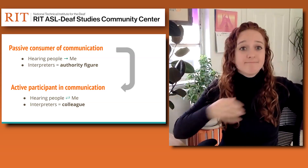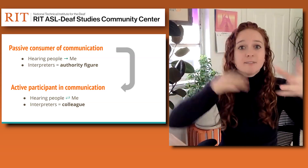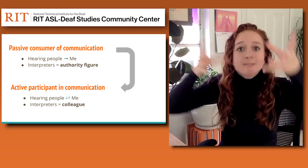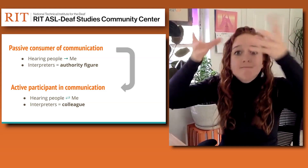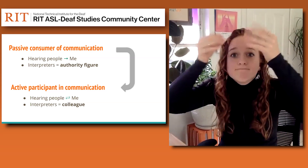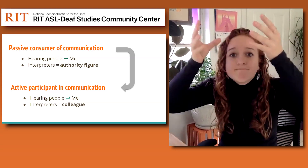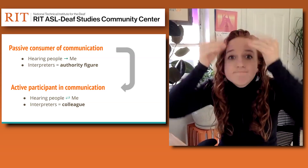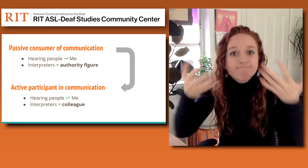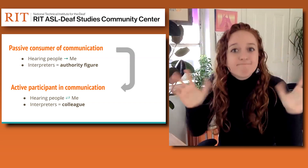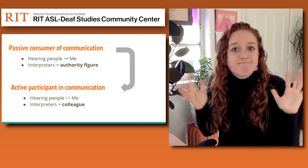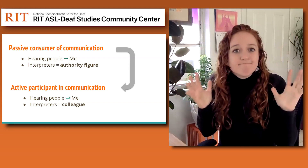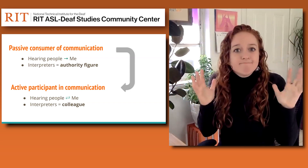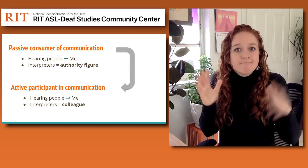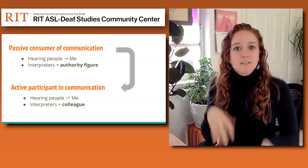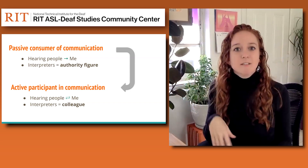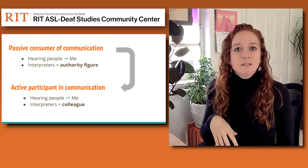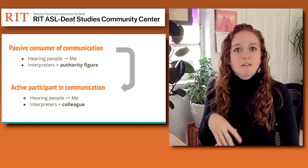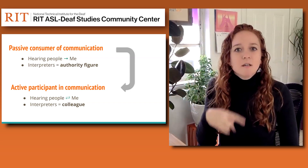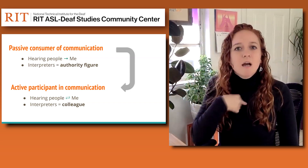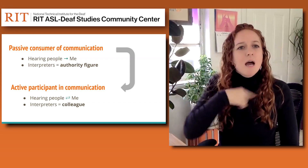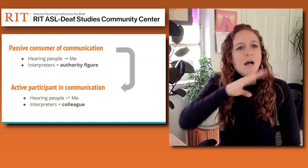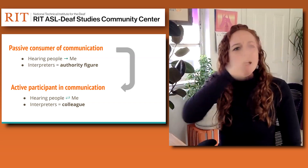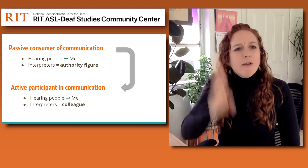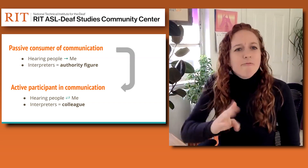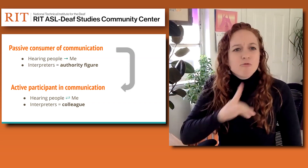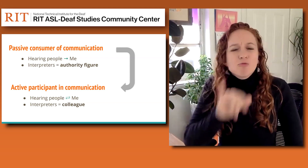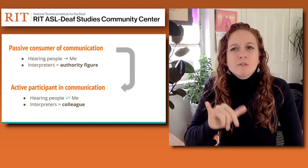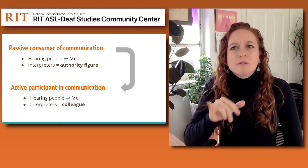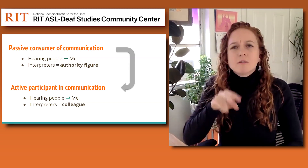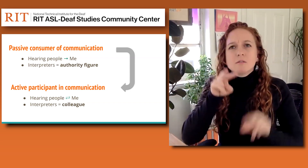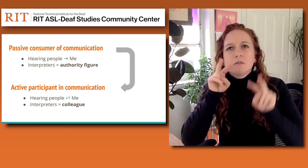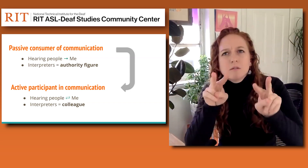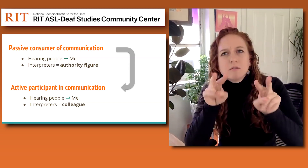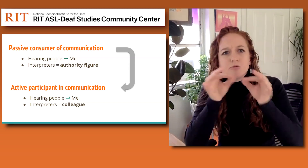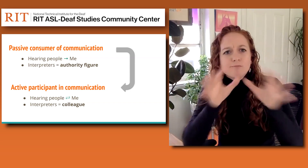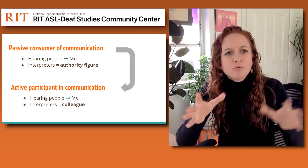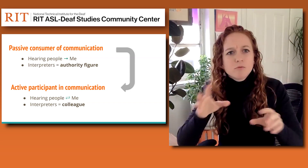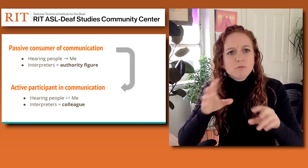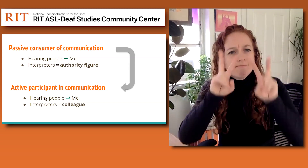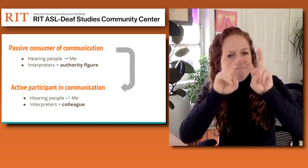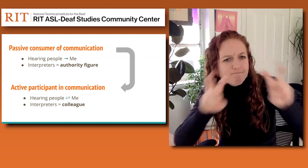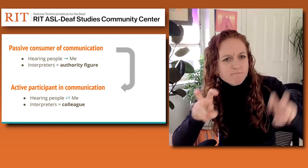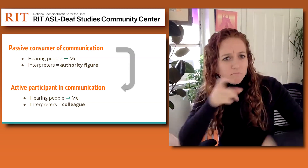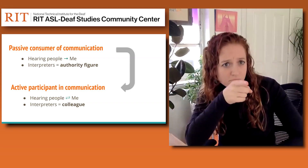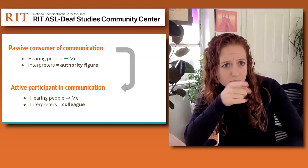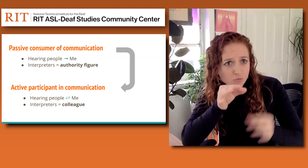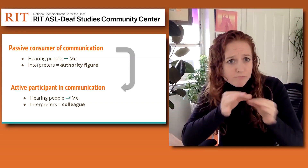I would show up, the interpreter would show up, I would take in information, they would leave, I'd get another interpreter, they would leave.